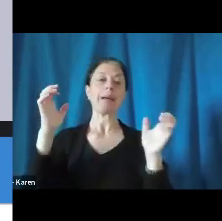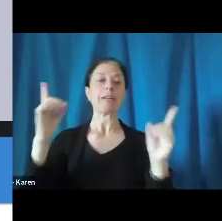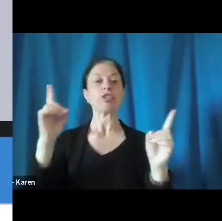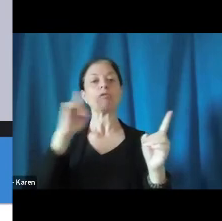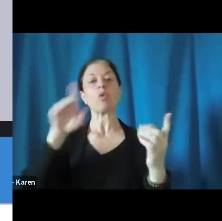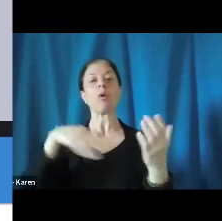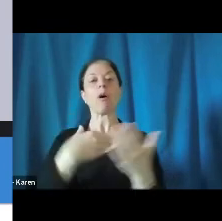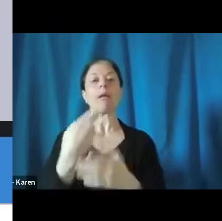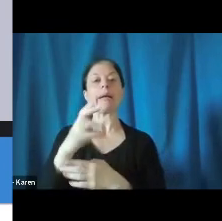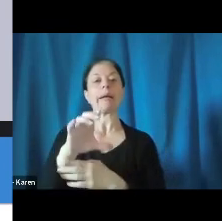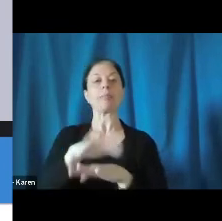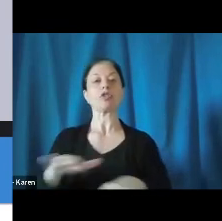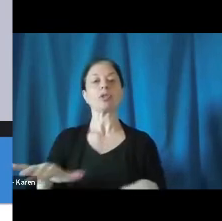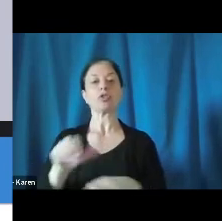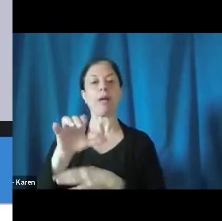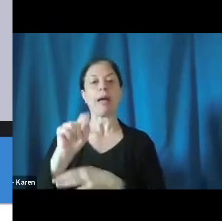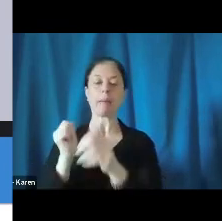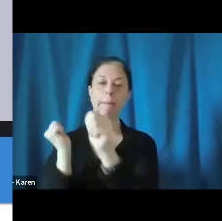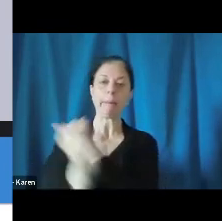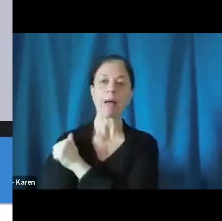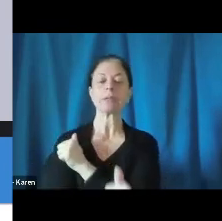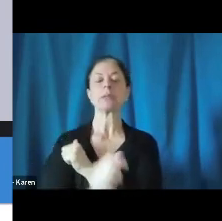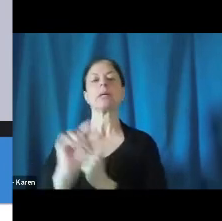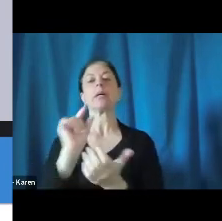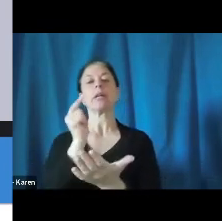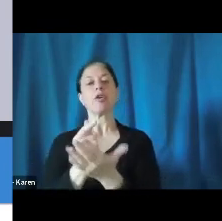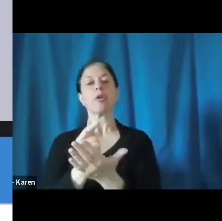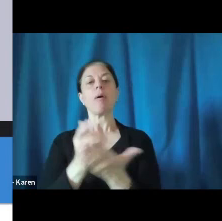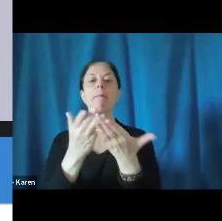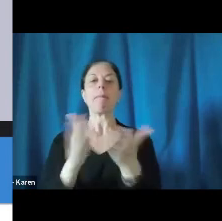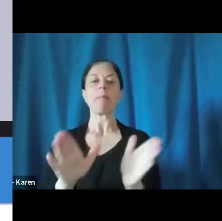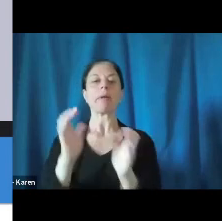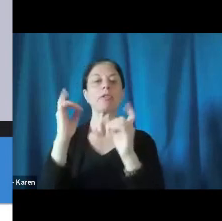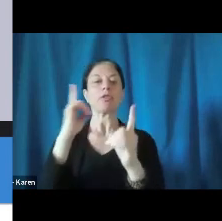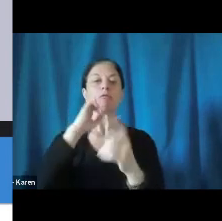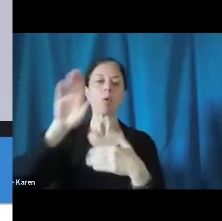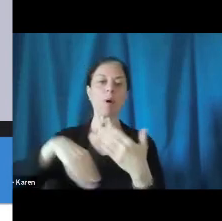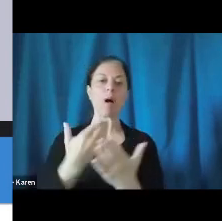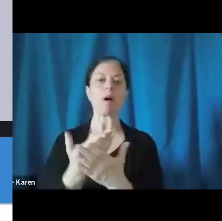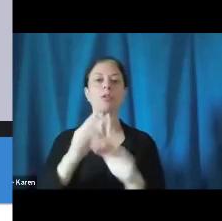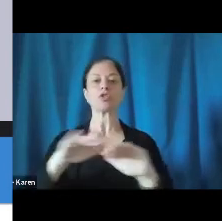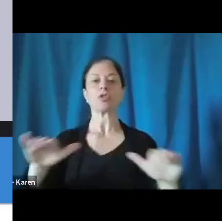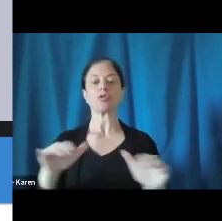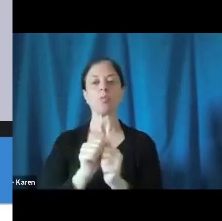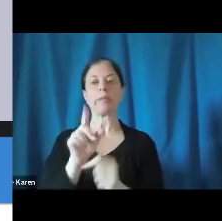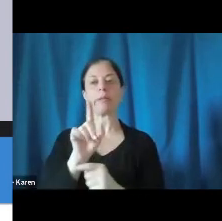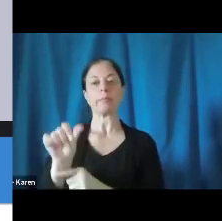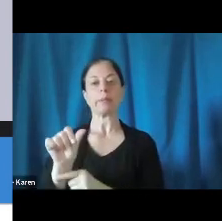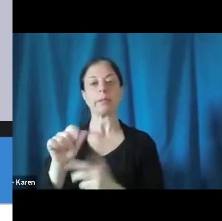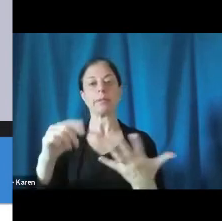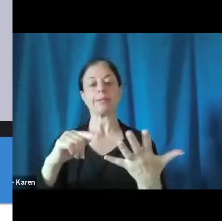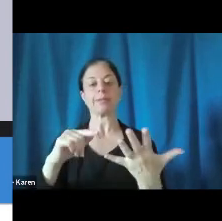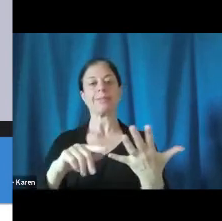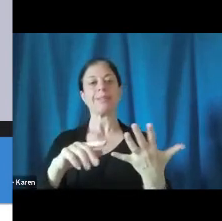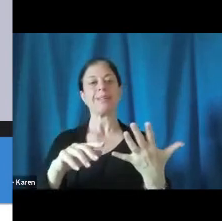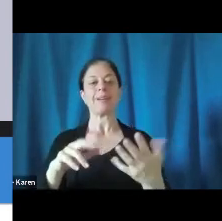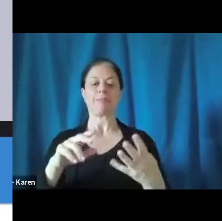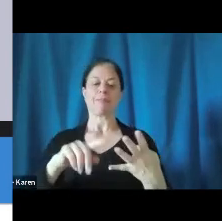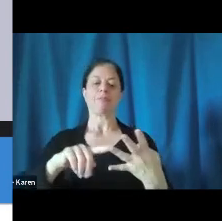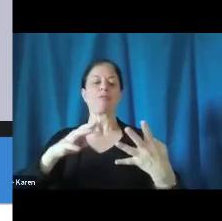federal building in US history. In 1975, the Education for All Handicapped Children Act was passed,